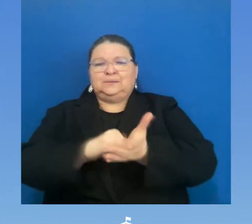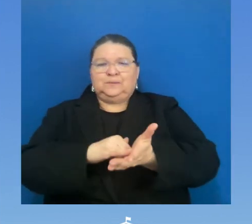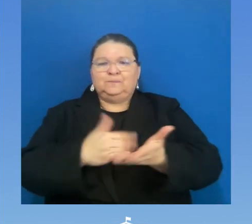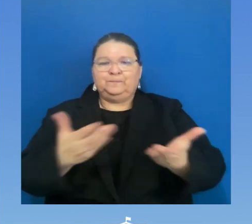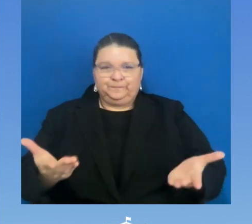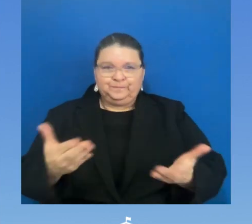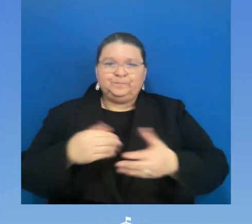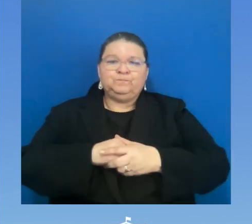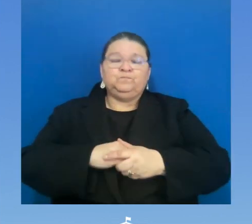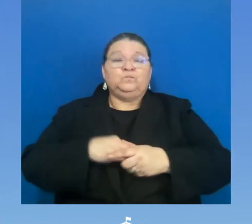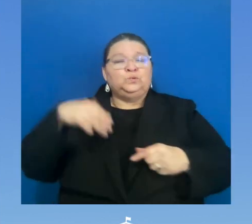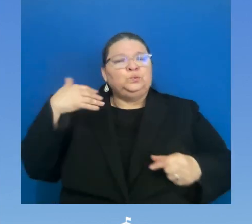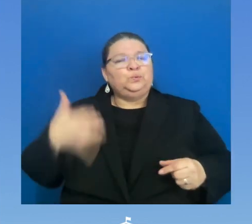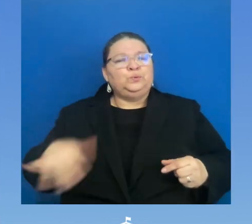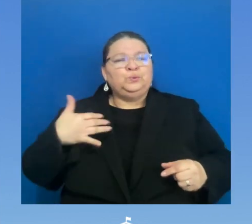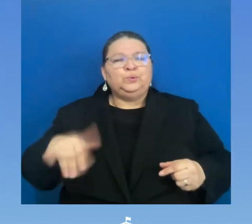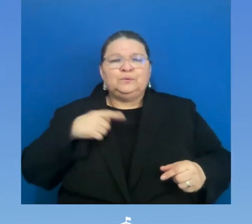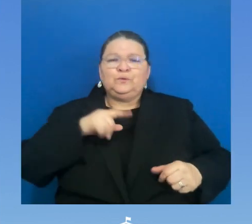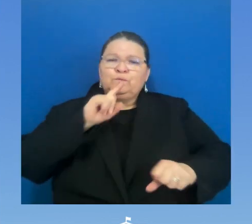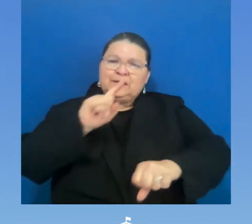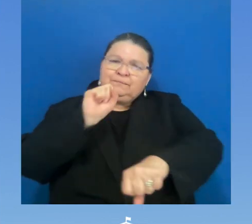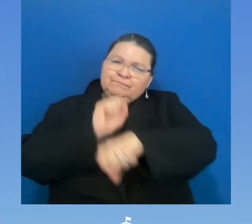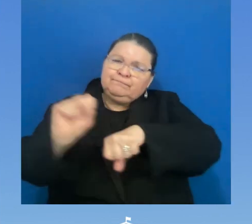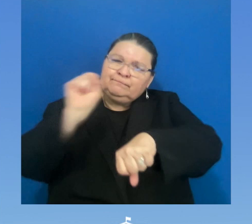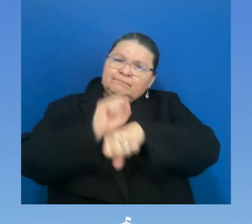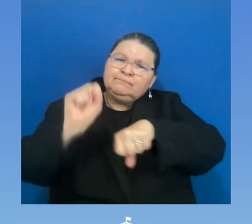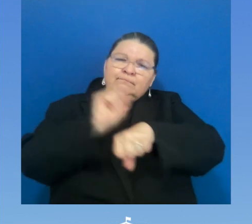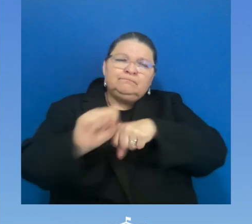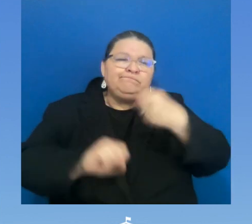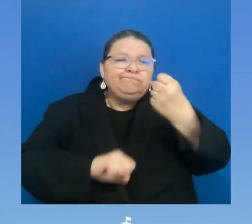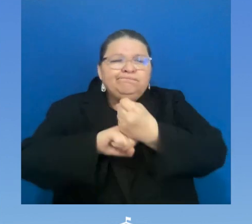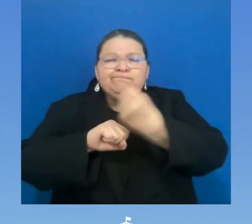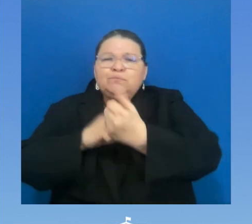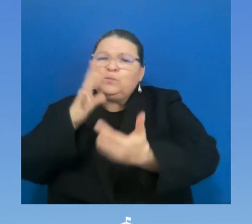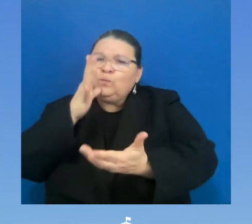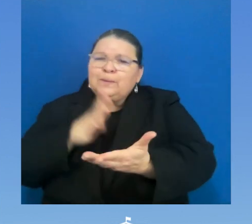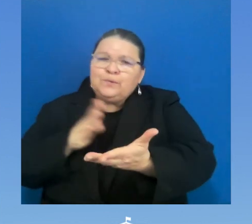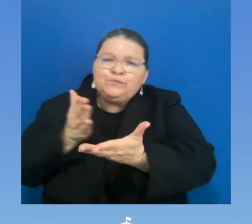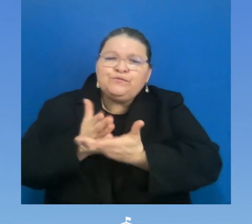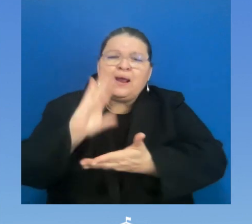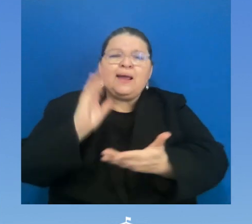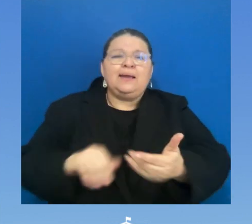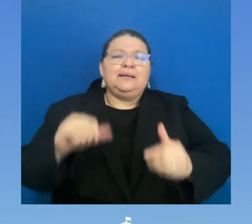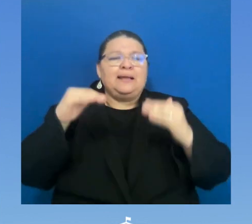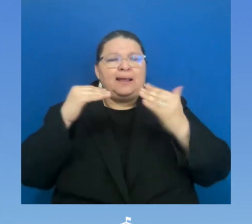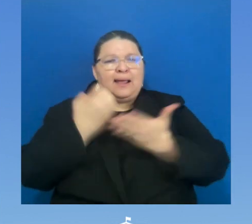for women's rights and economic justice, and I'm grateful to partner with the White House